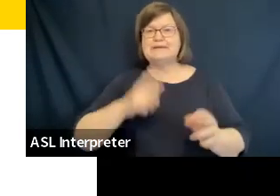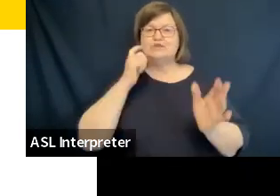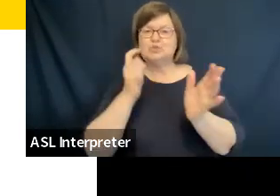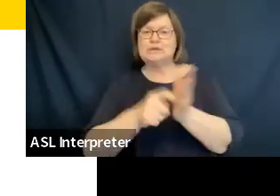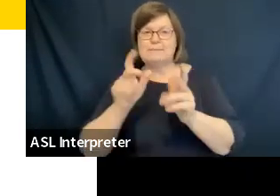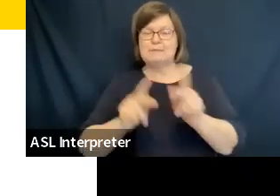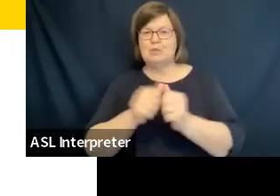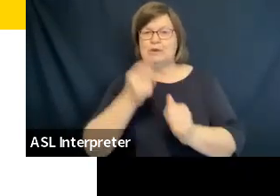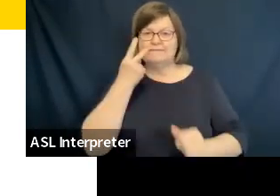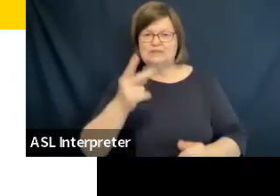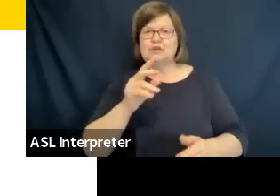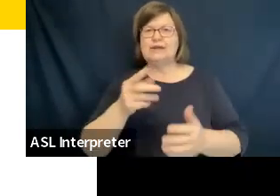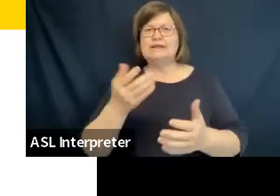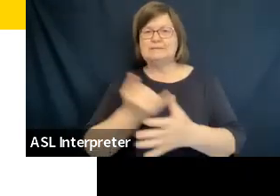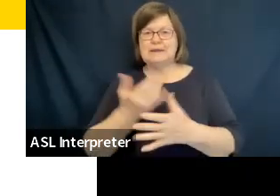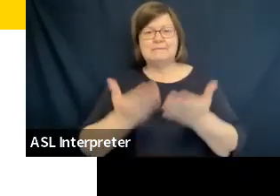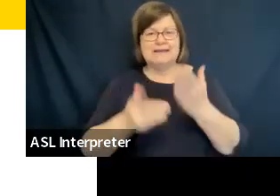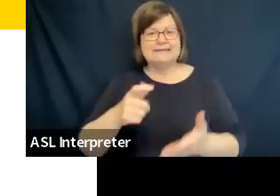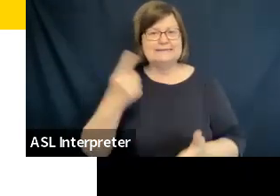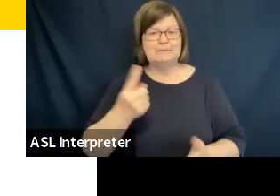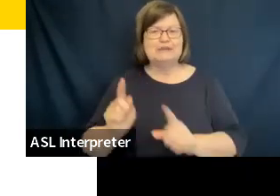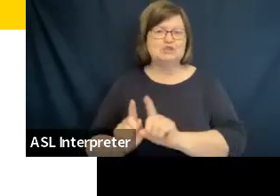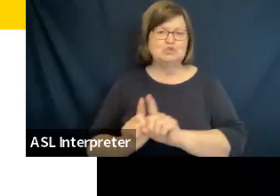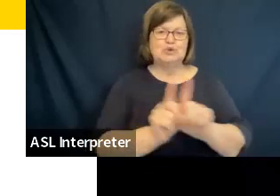with visual impairments may need someone to accompany them to visually interpret the